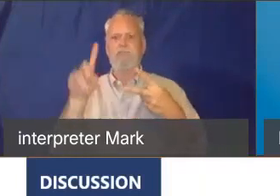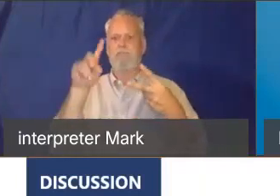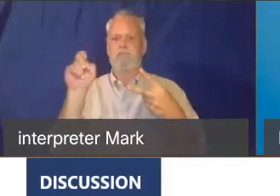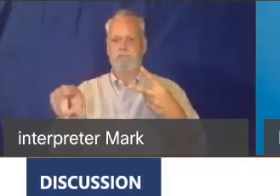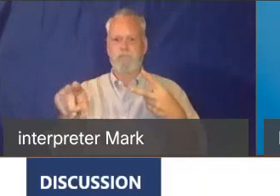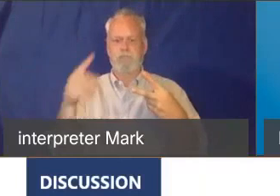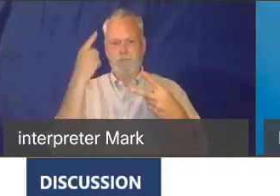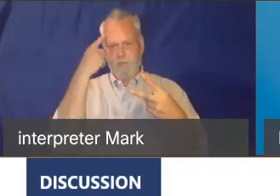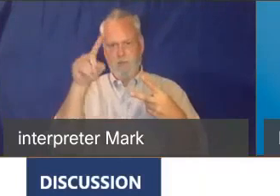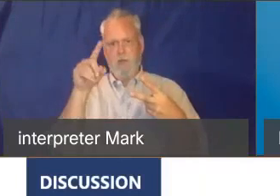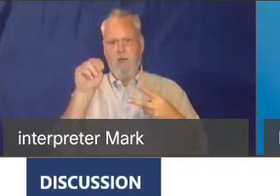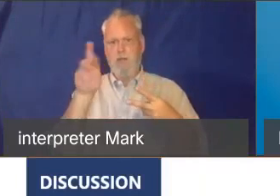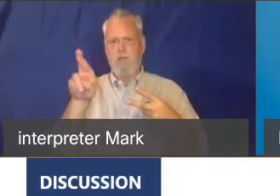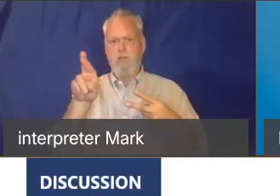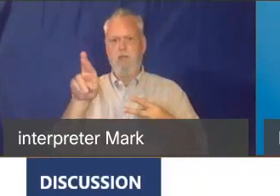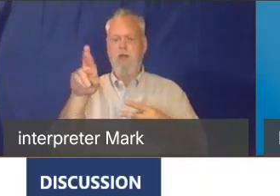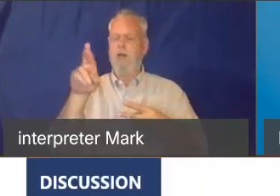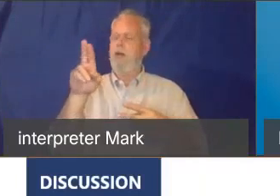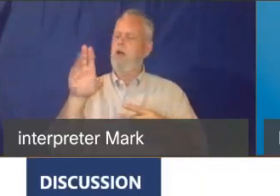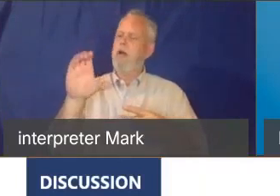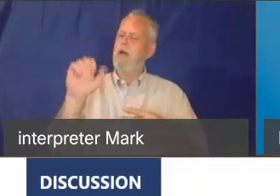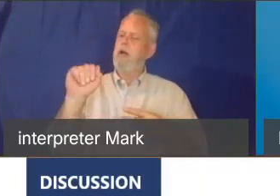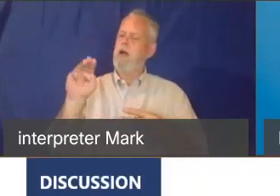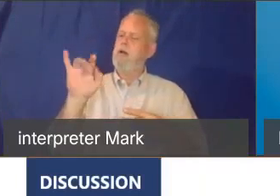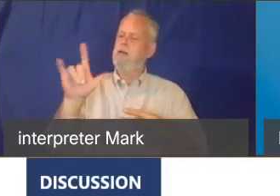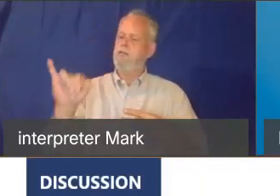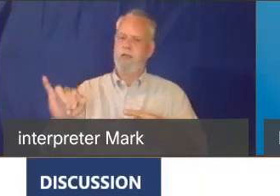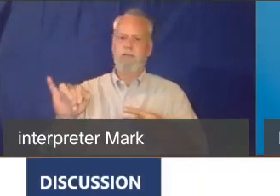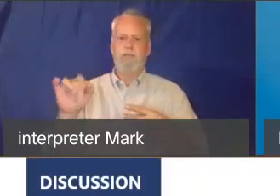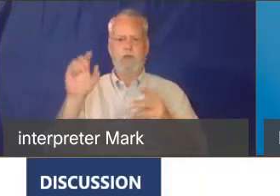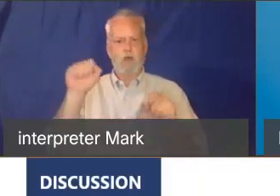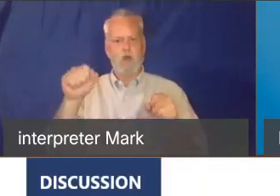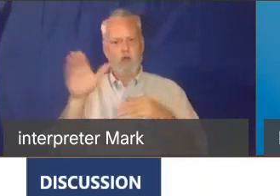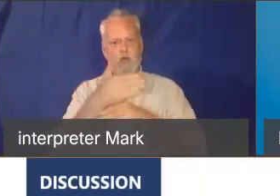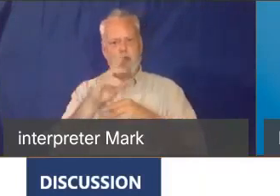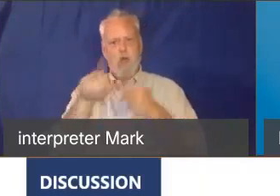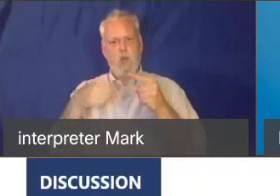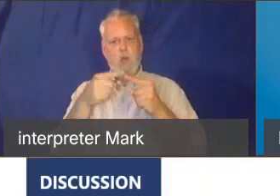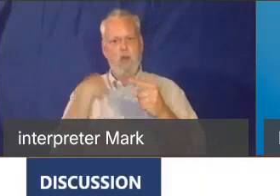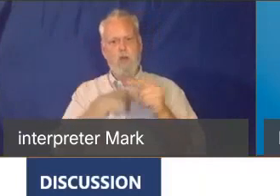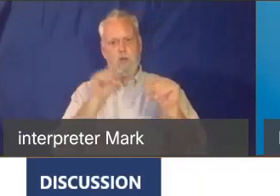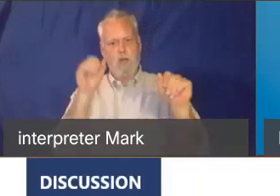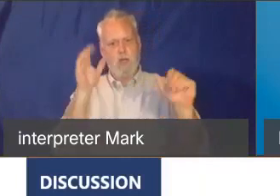For Mr. uh, um, was wondering if you could share, uh, when we could expect to see.